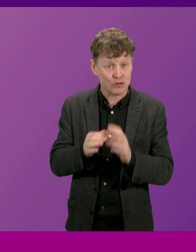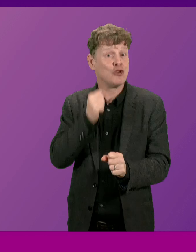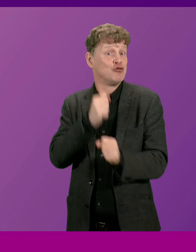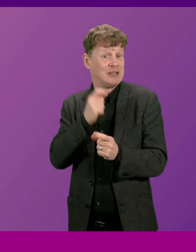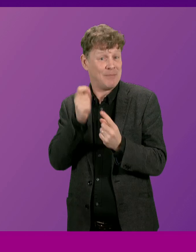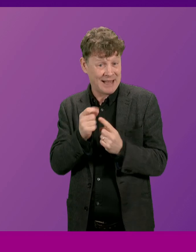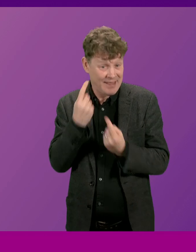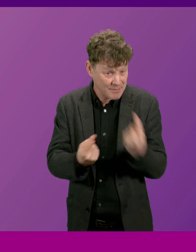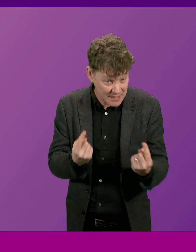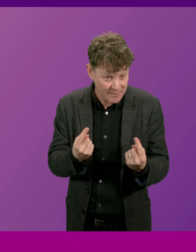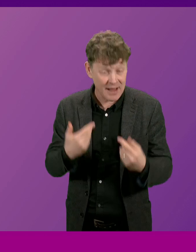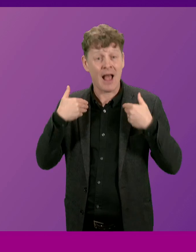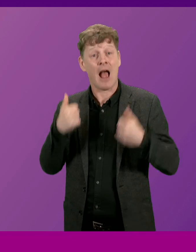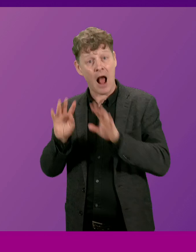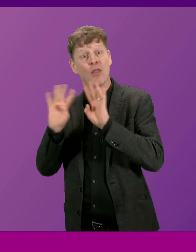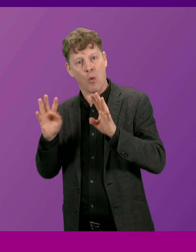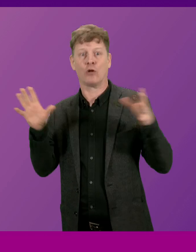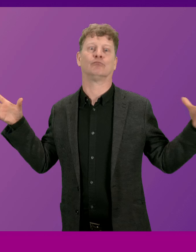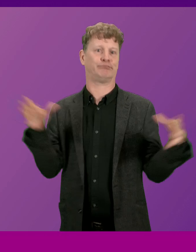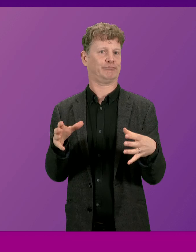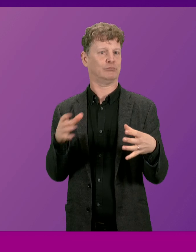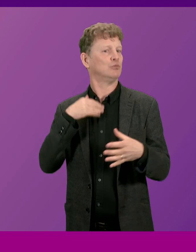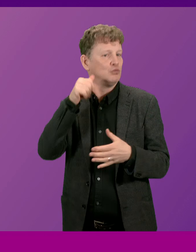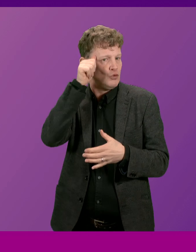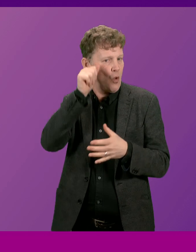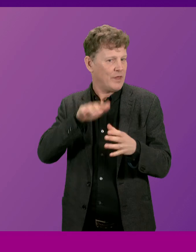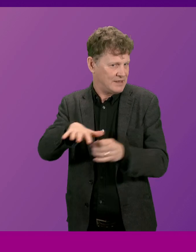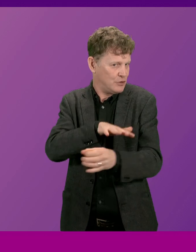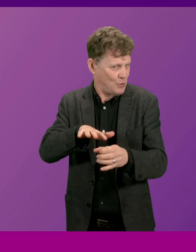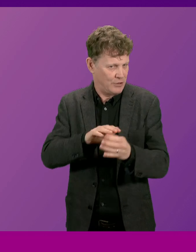boards in Scotland have been fully apprised of the situation. Officials have also engaged